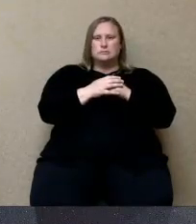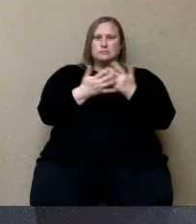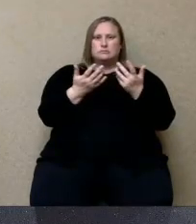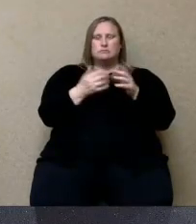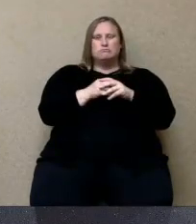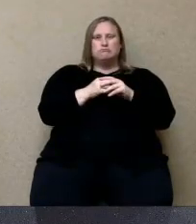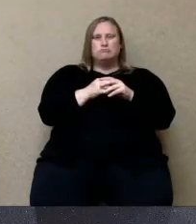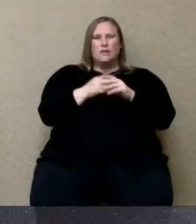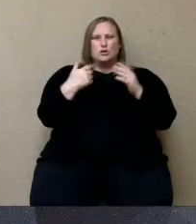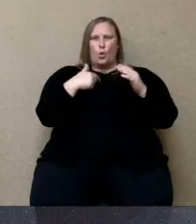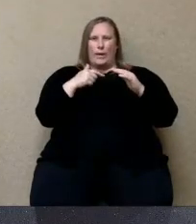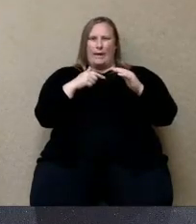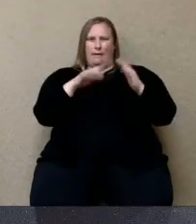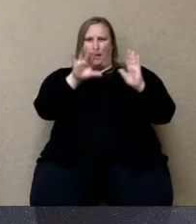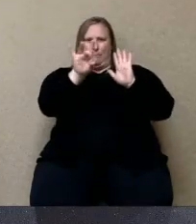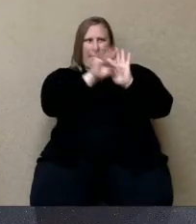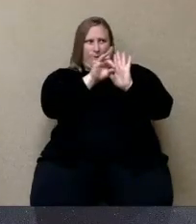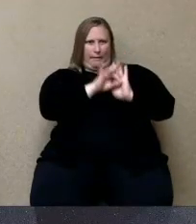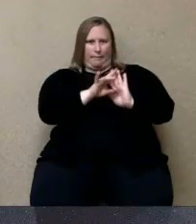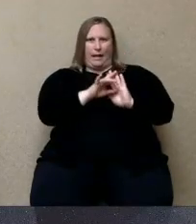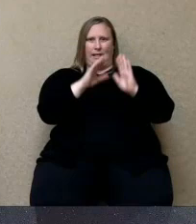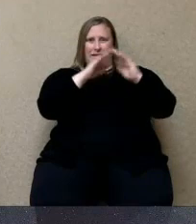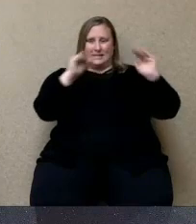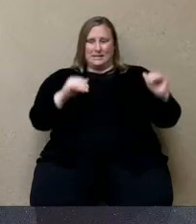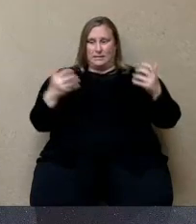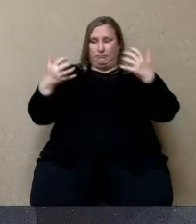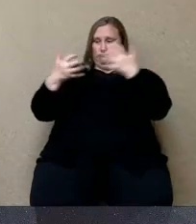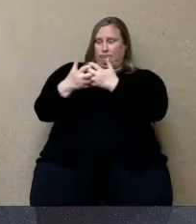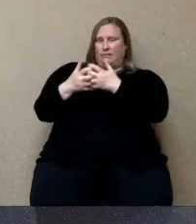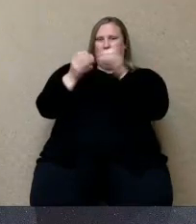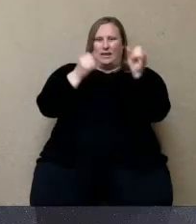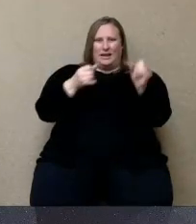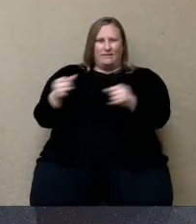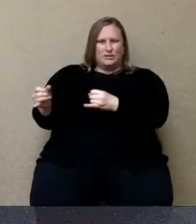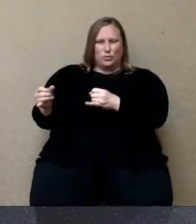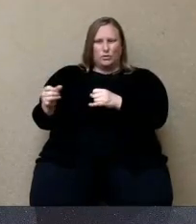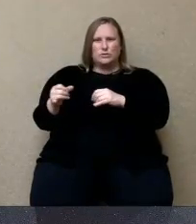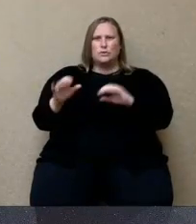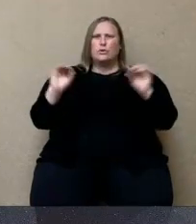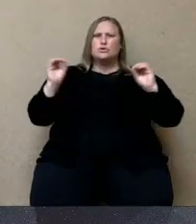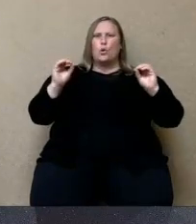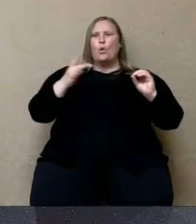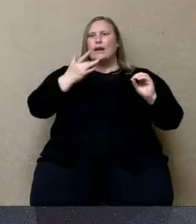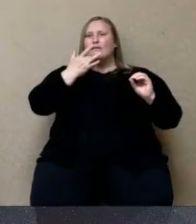So, we're choosing the systems really based on the needs of the individual, and so there isn't that biased piece.